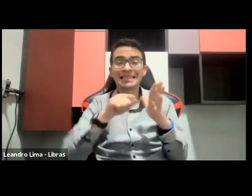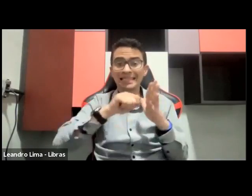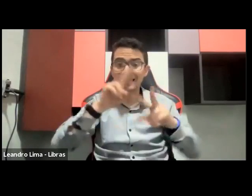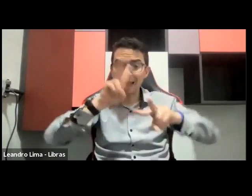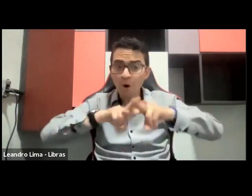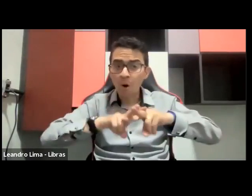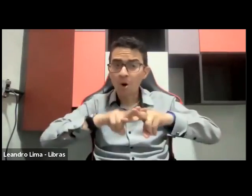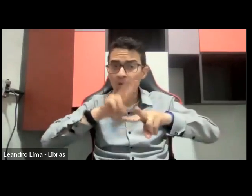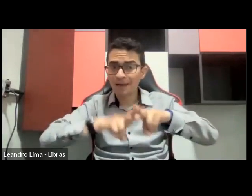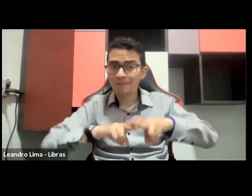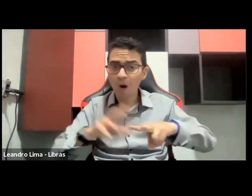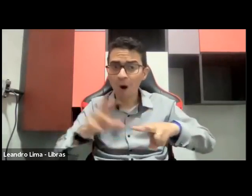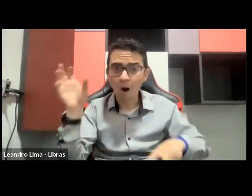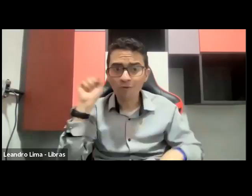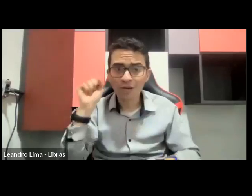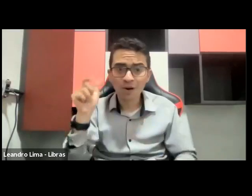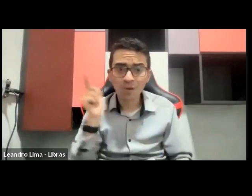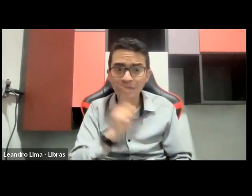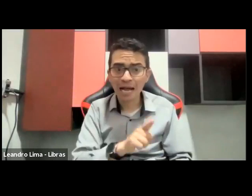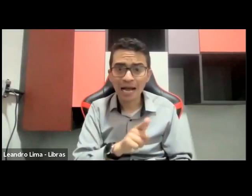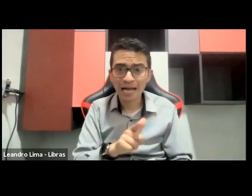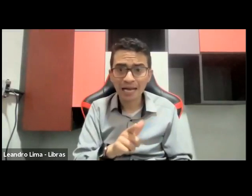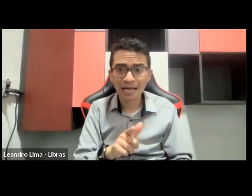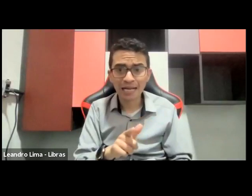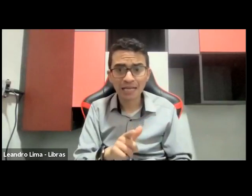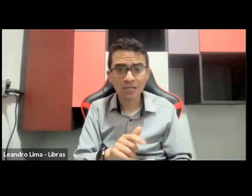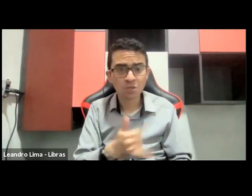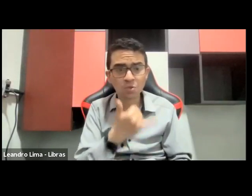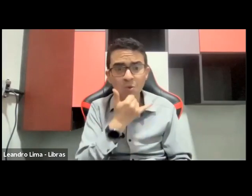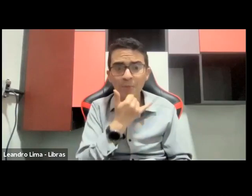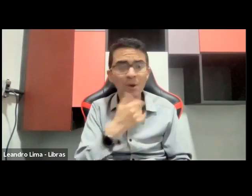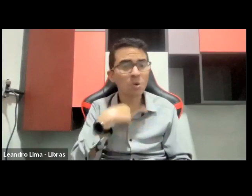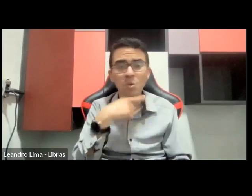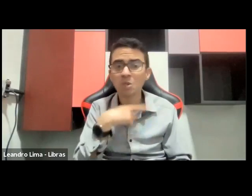I can, can you hear me.